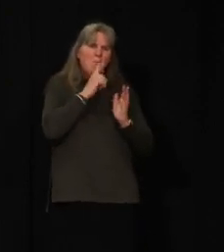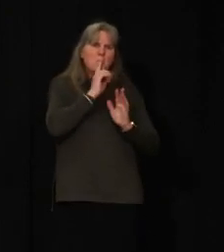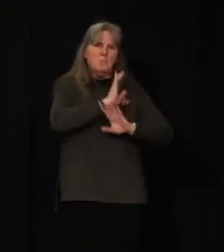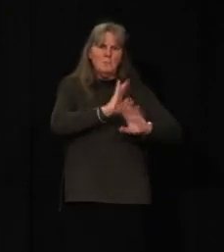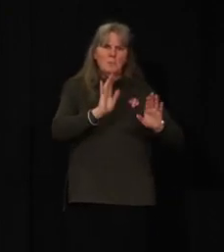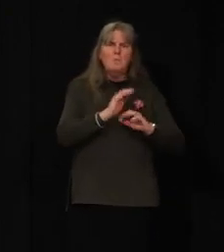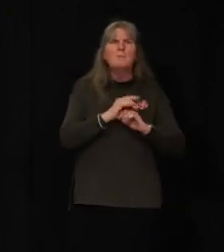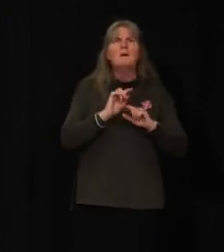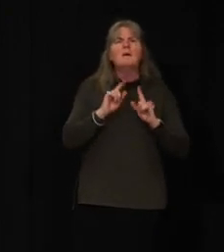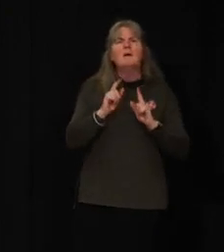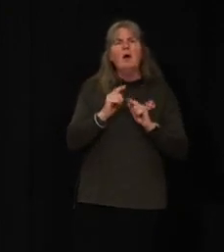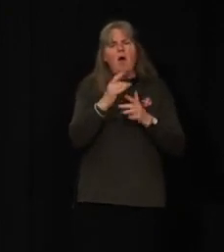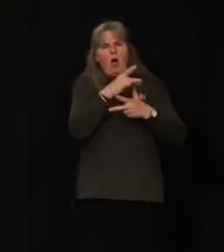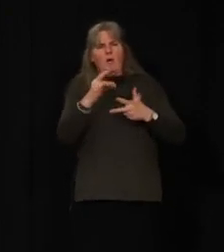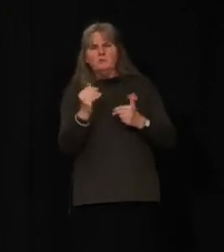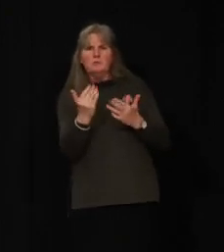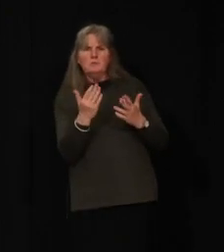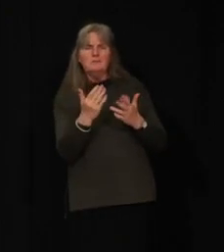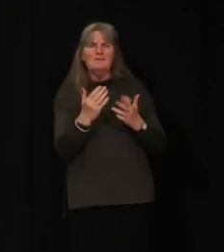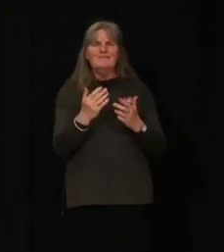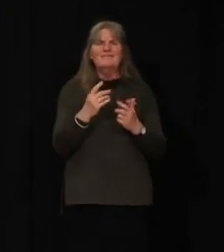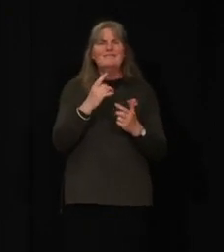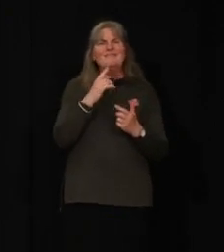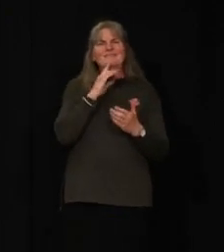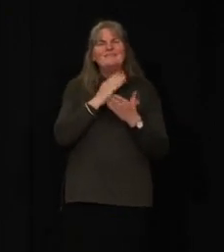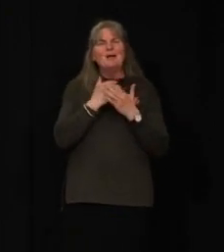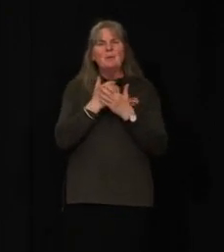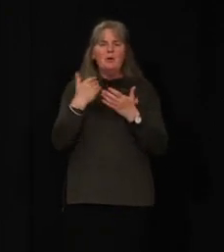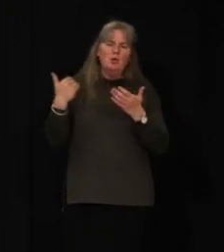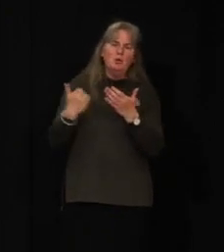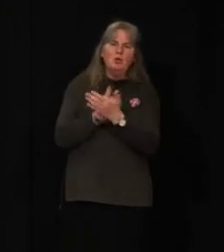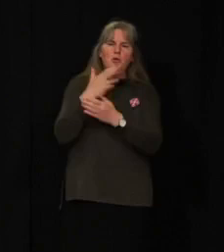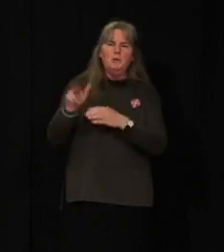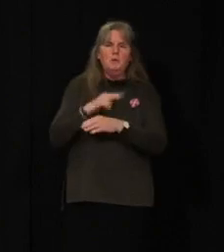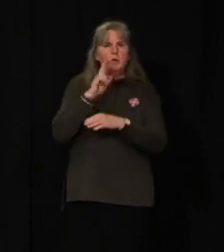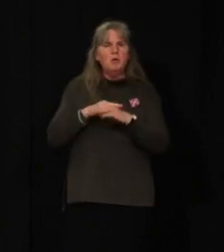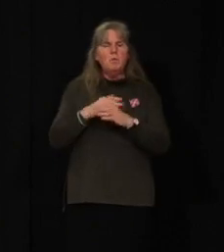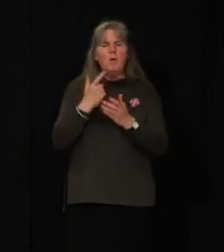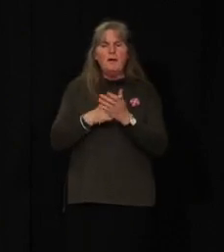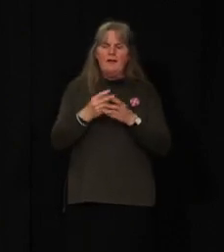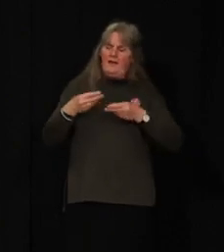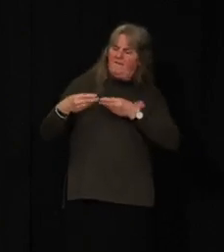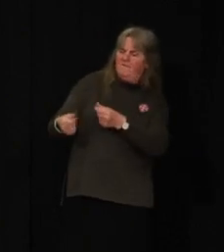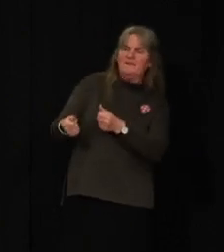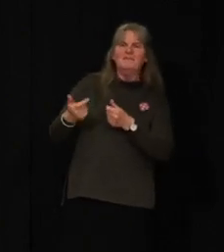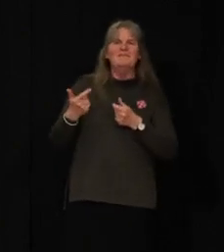anecdotal information of the new normal about deficiencies, about how to work and how to manage